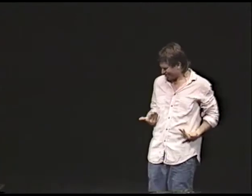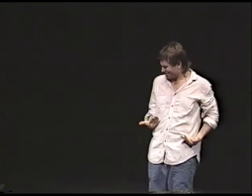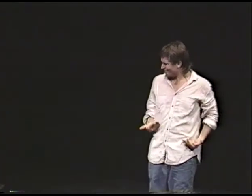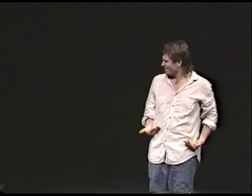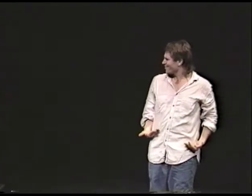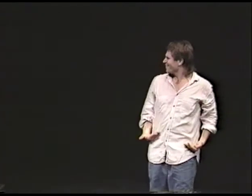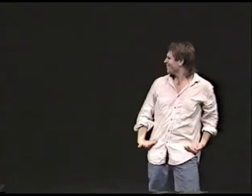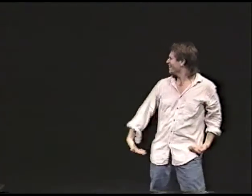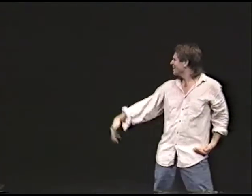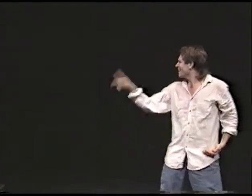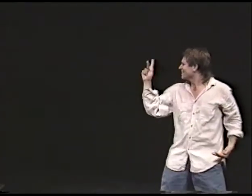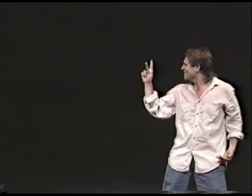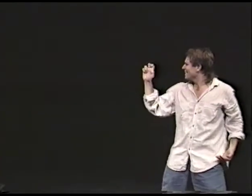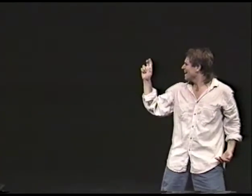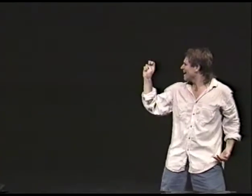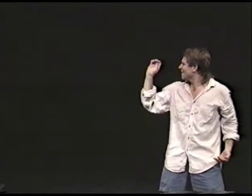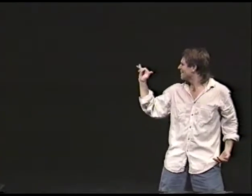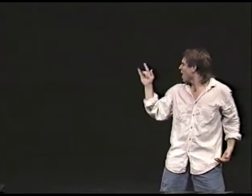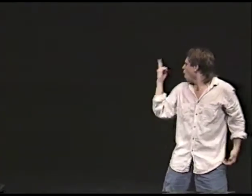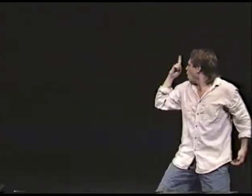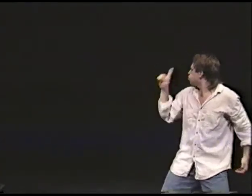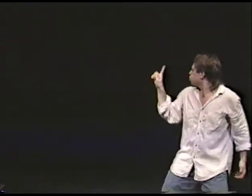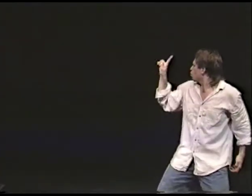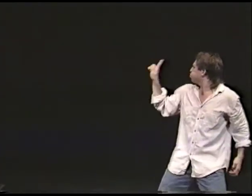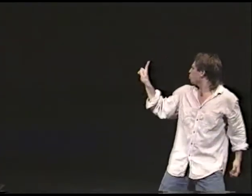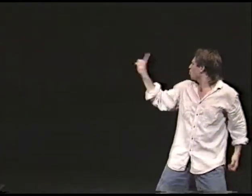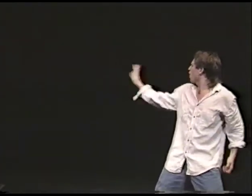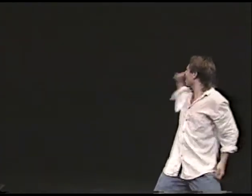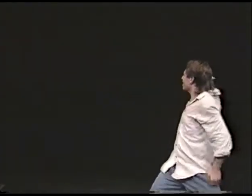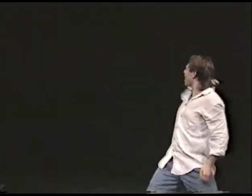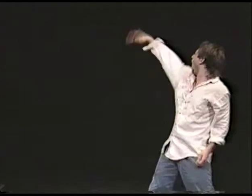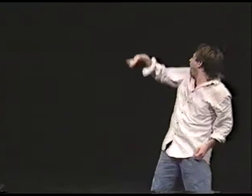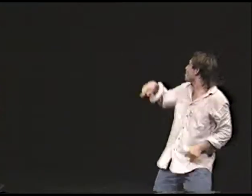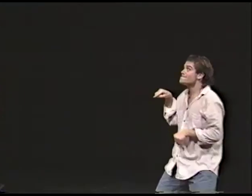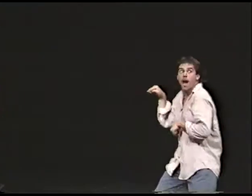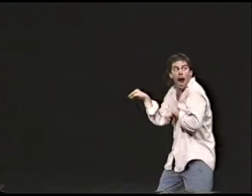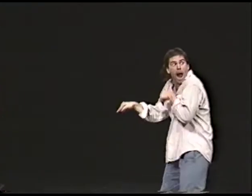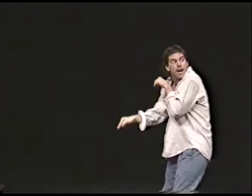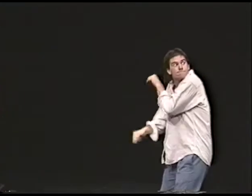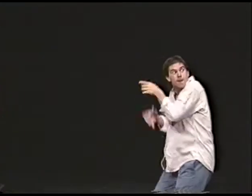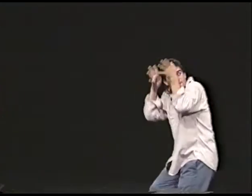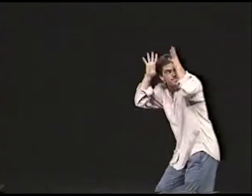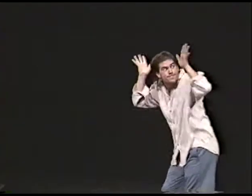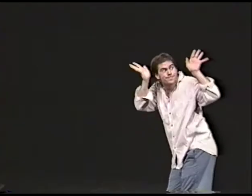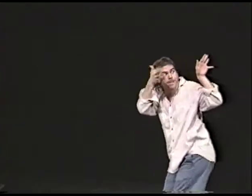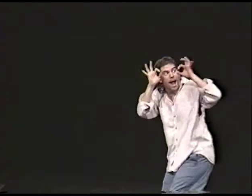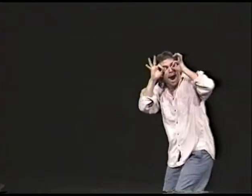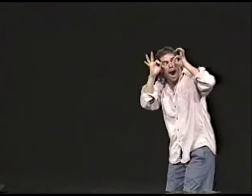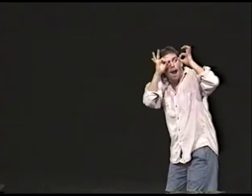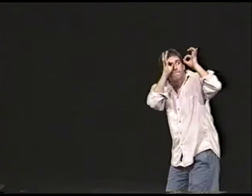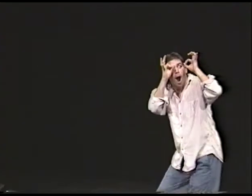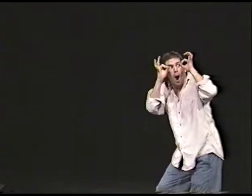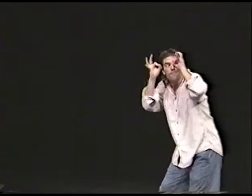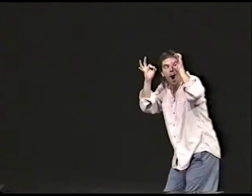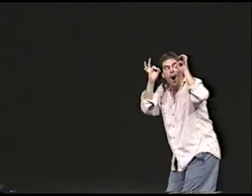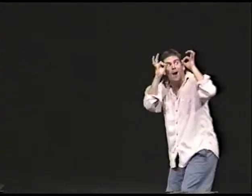Me and Kenny playing frisbee. Hair, glasses.